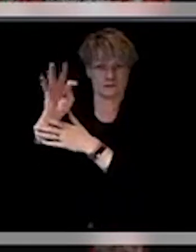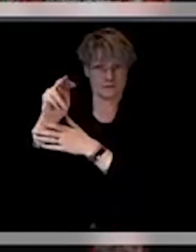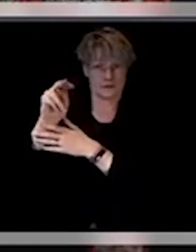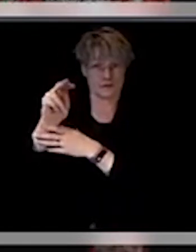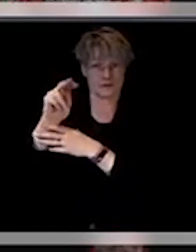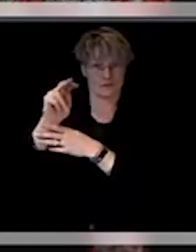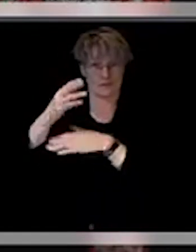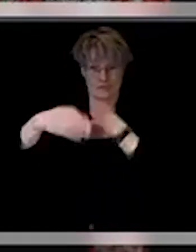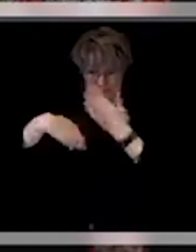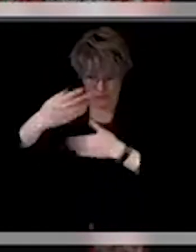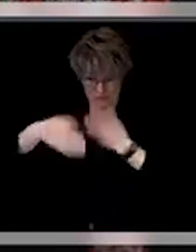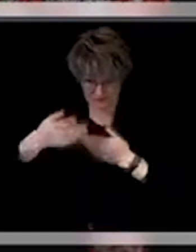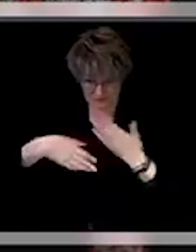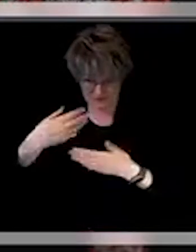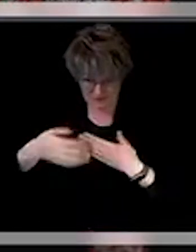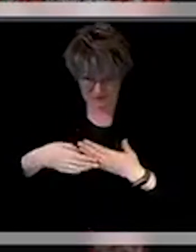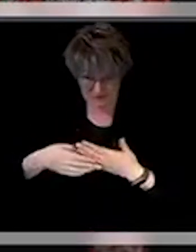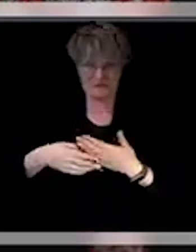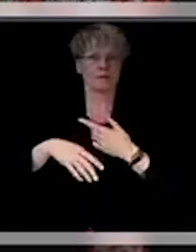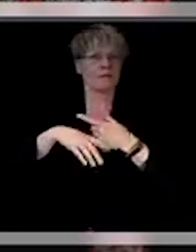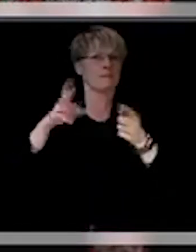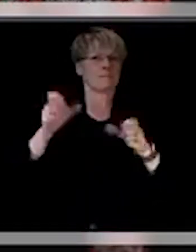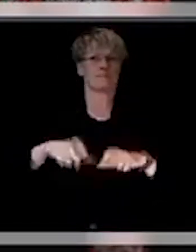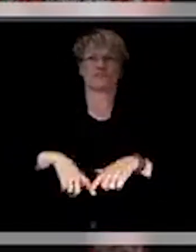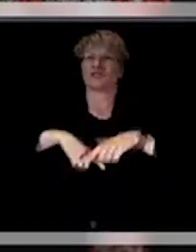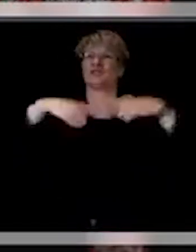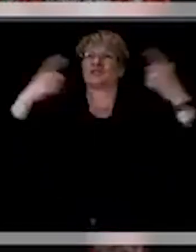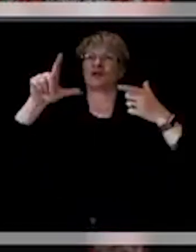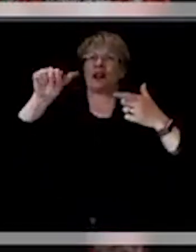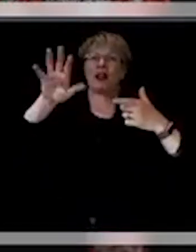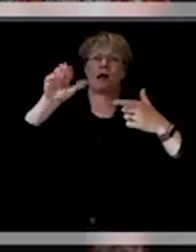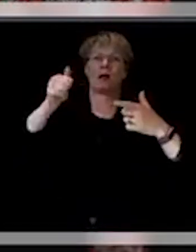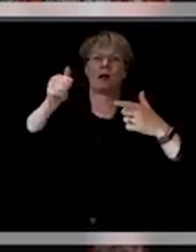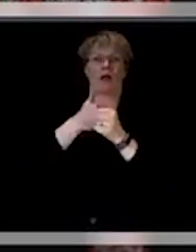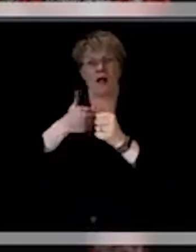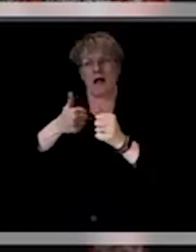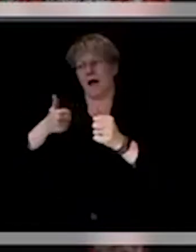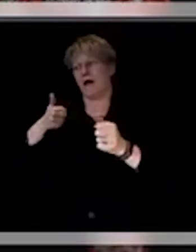So, there's a lot of conversation around this and we're actually in the process of assessing